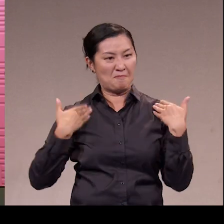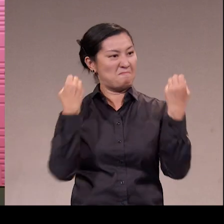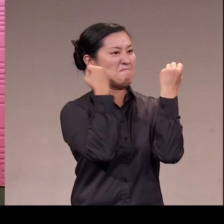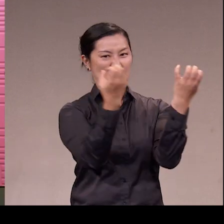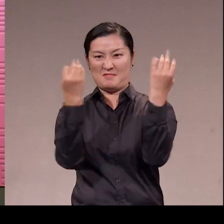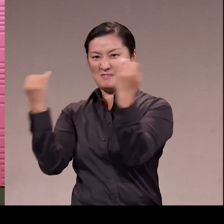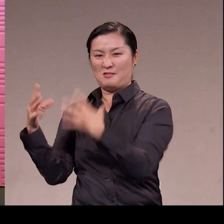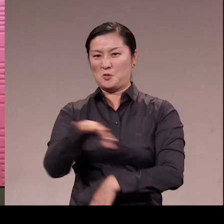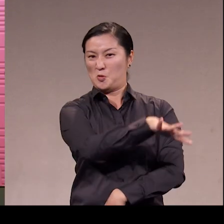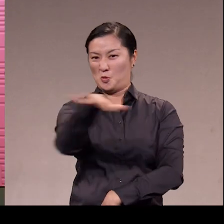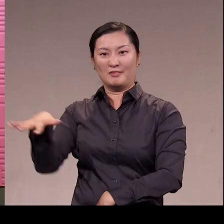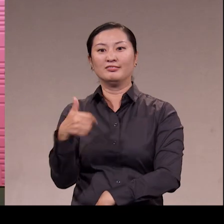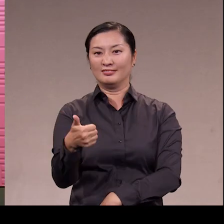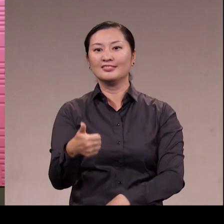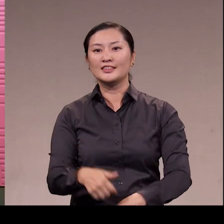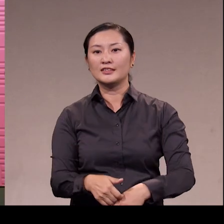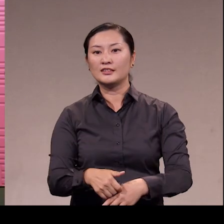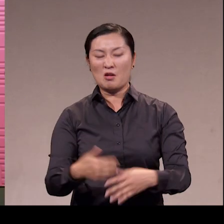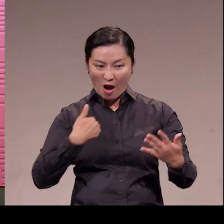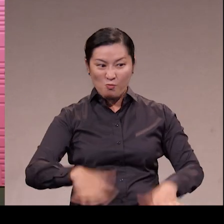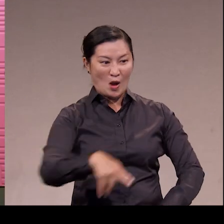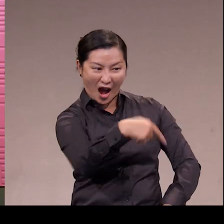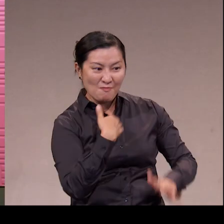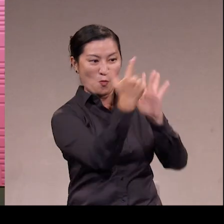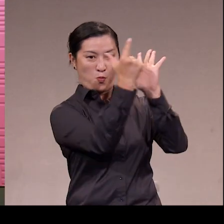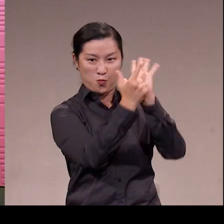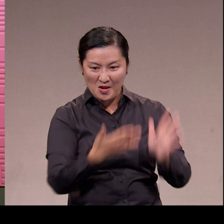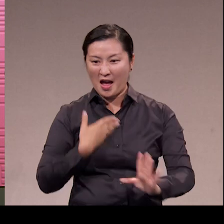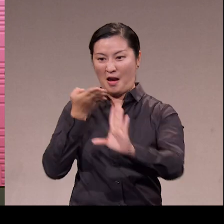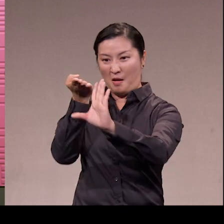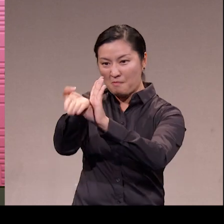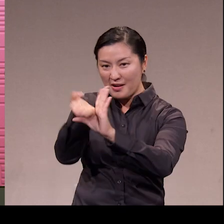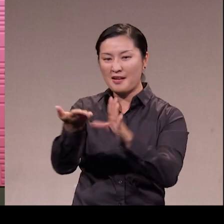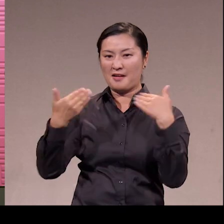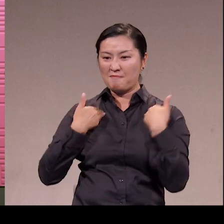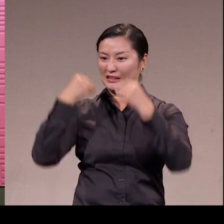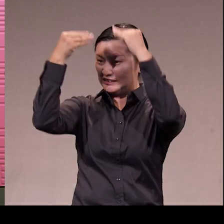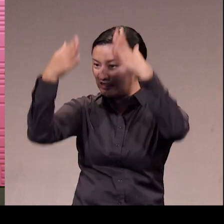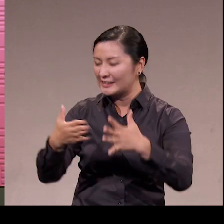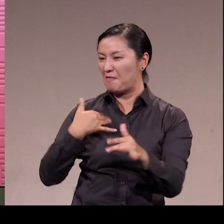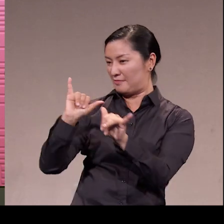fields. There are lawyers, bankers, educators, engineers, and SAF officers.